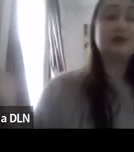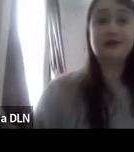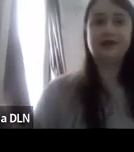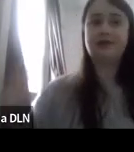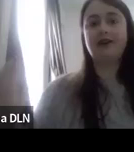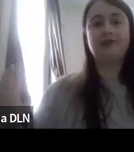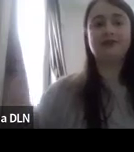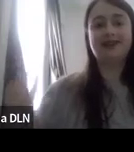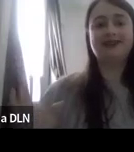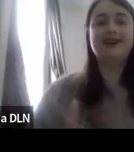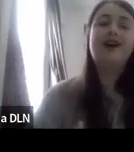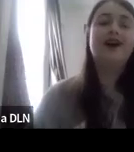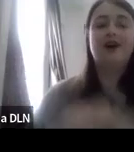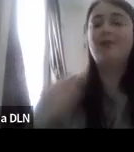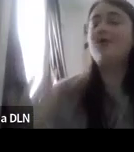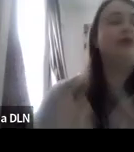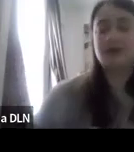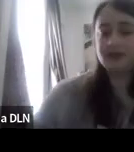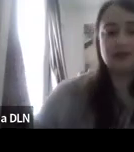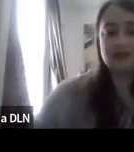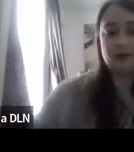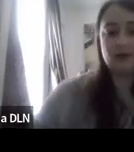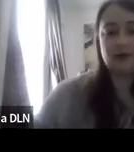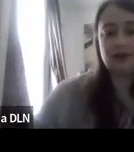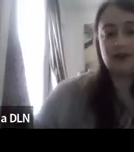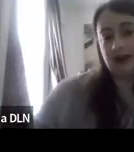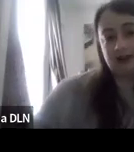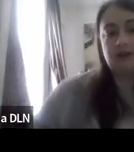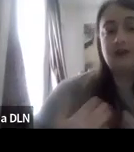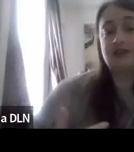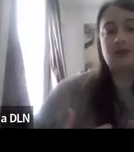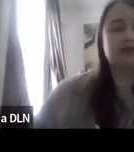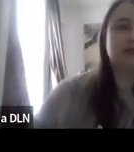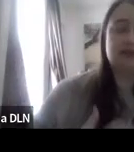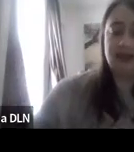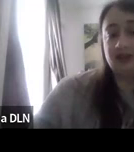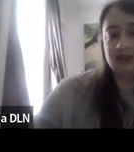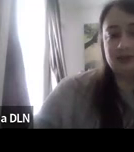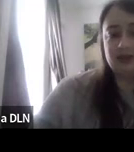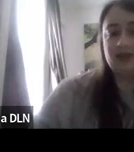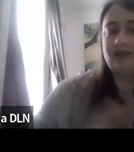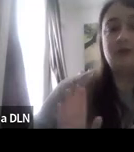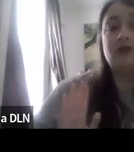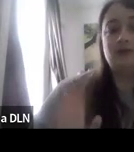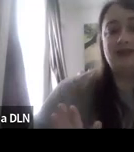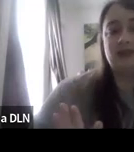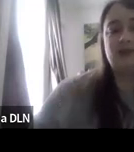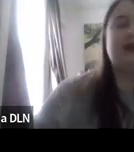Which brings me on to my final slide. All the sources of support and advice for disabled students seeking adjustment. Though I'm sure I've missed some,